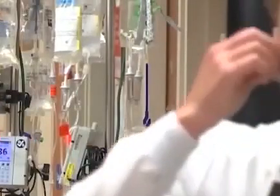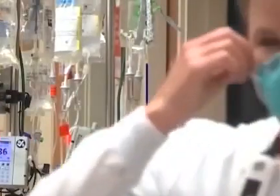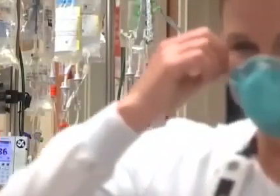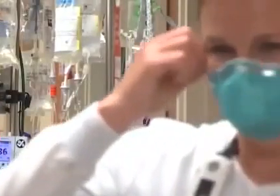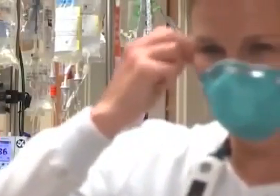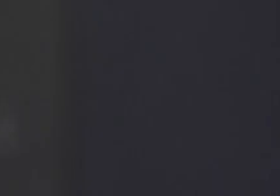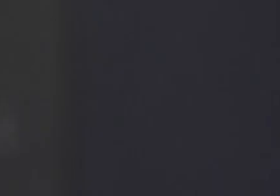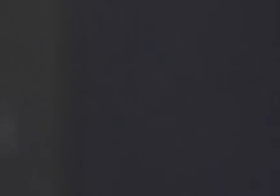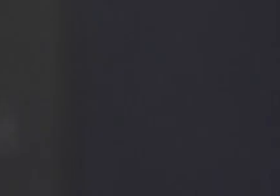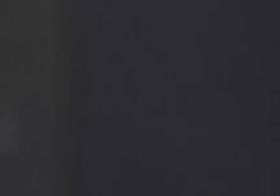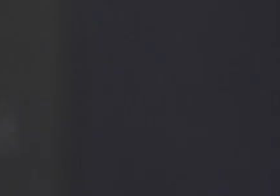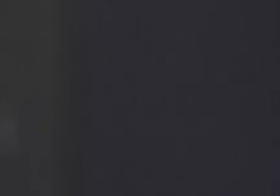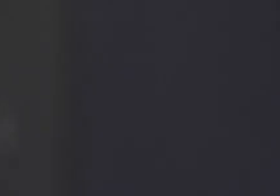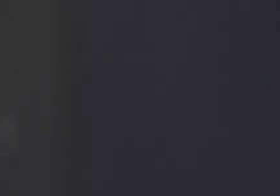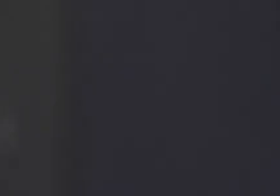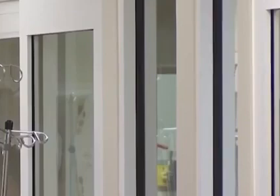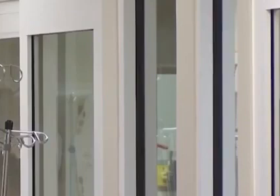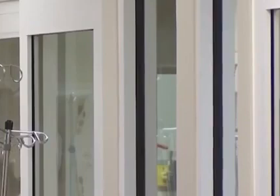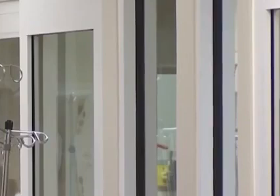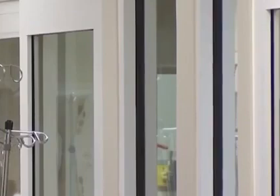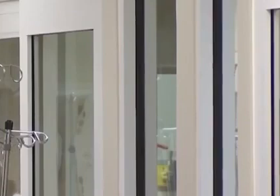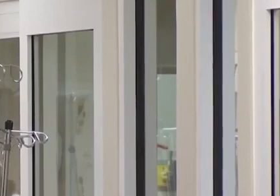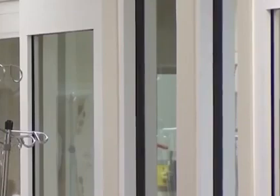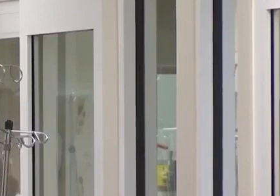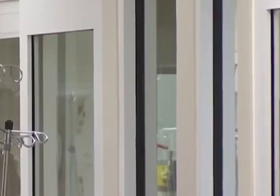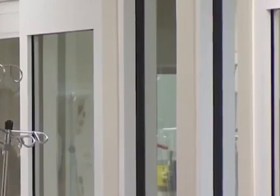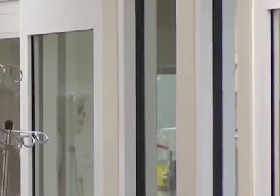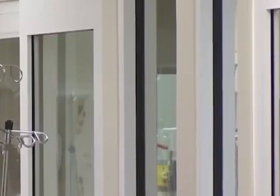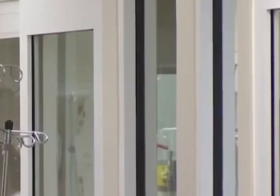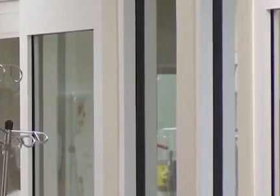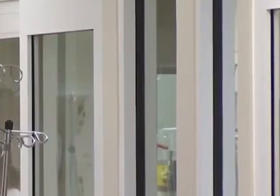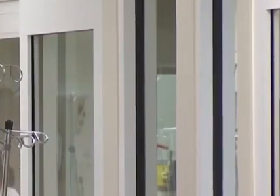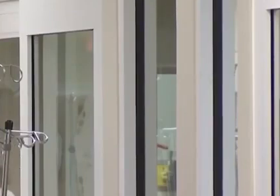2/3 OF KENTUCKY’S HOSPITALS ARE IN CRITICAL STAFFING SHORTAGES